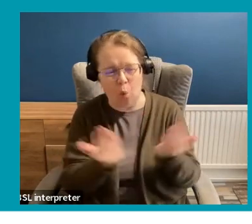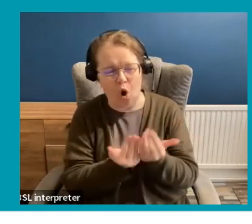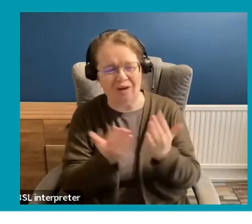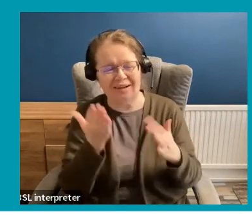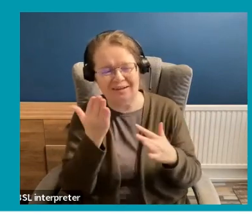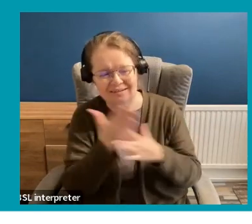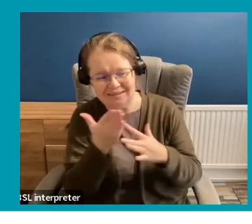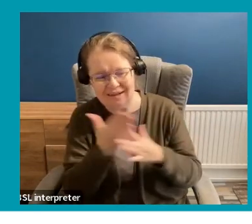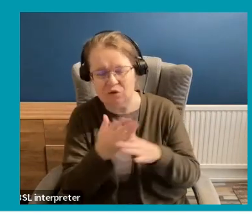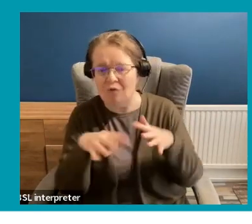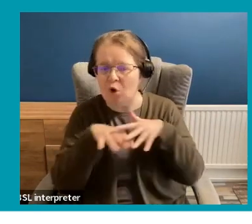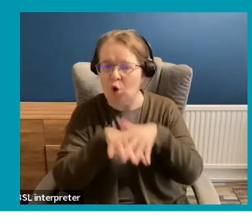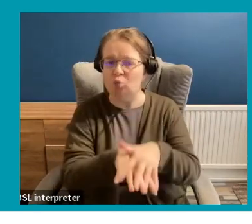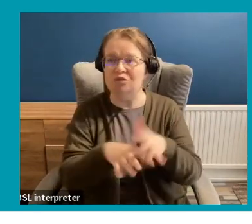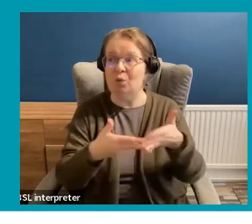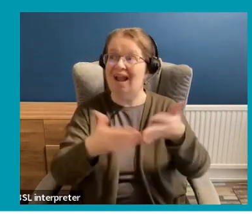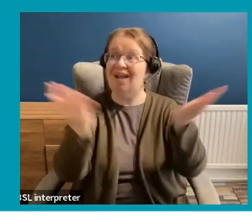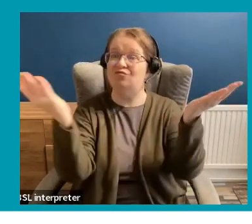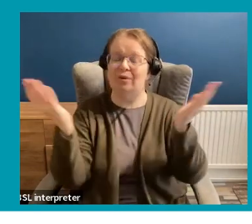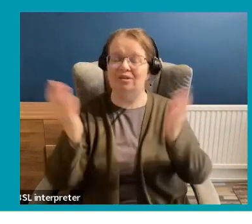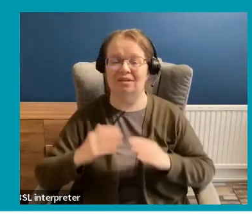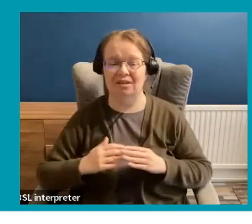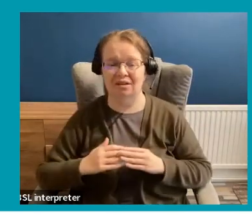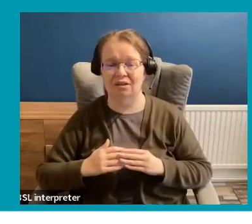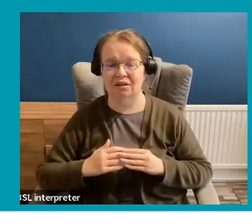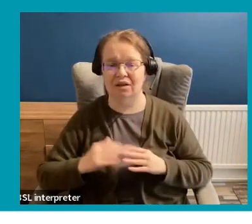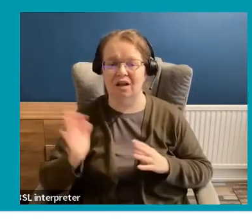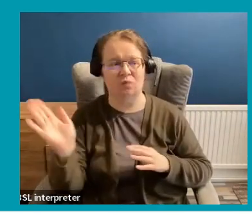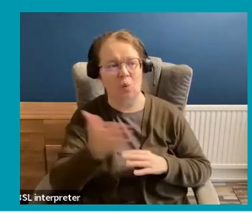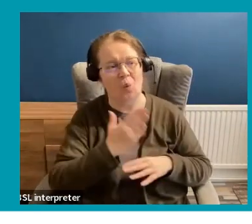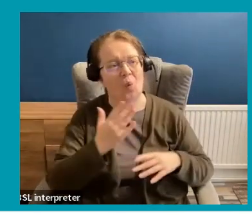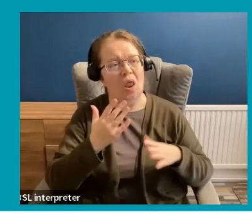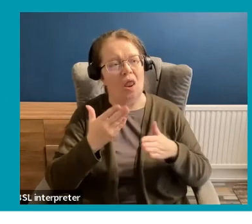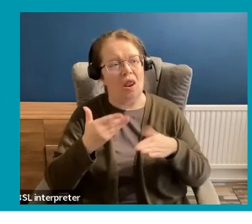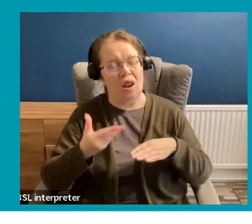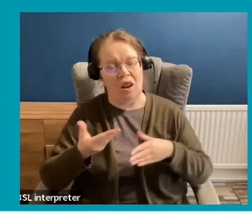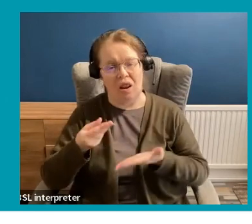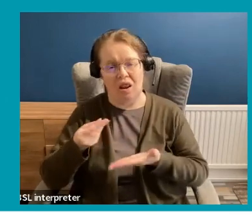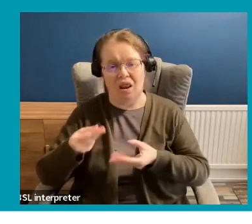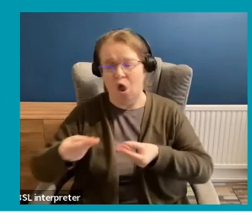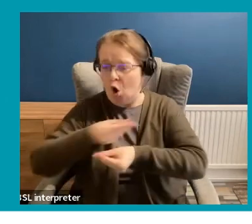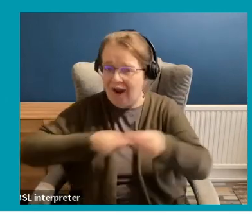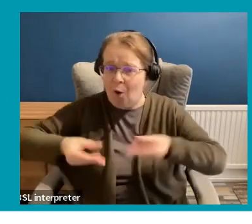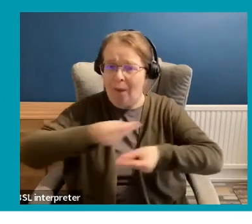which actually helps the whole economy, everybody that is out there.